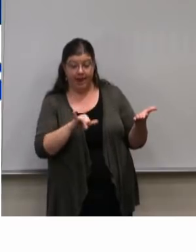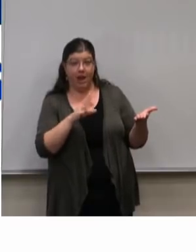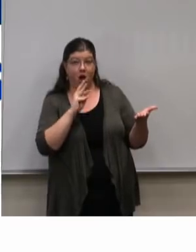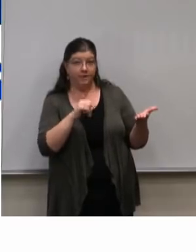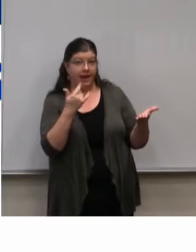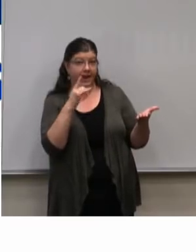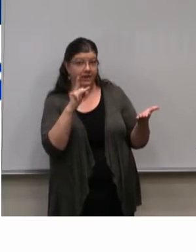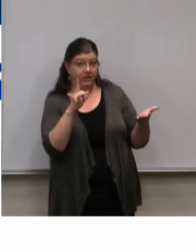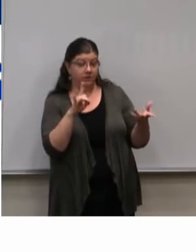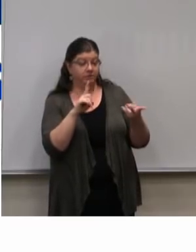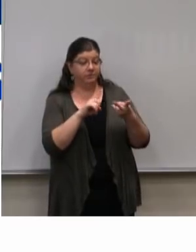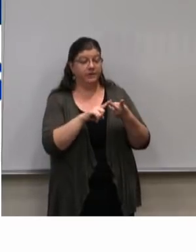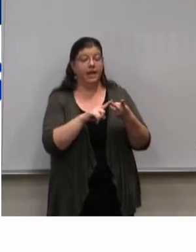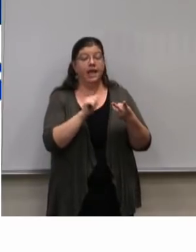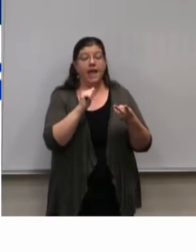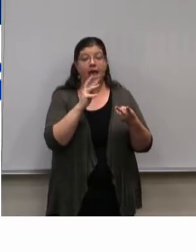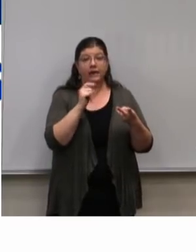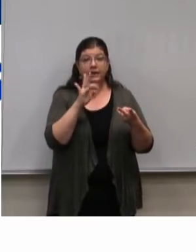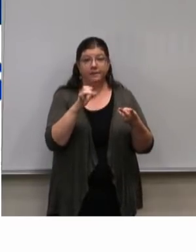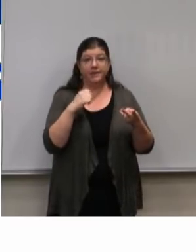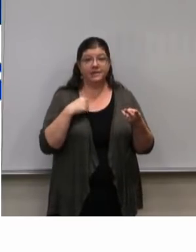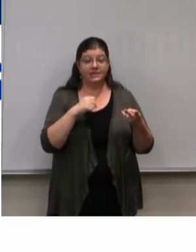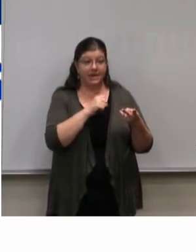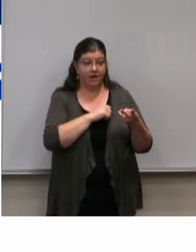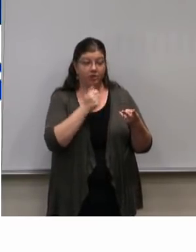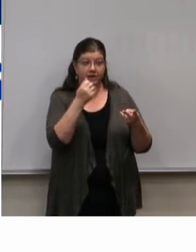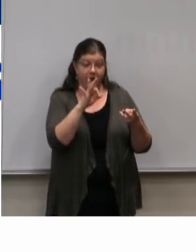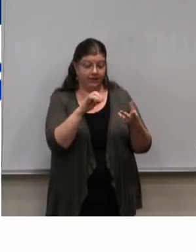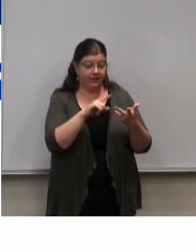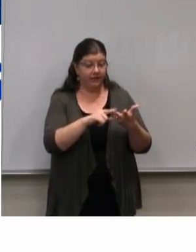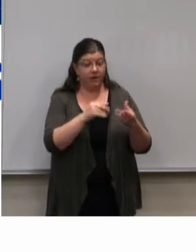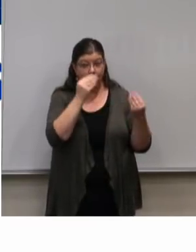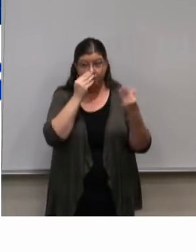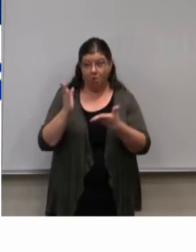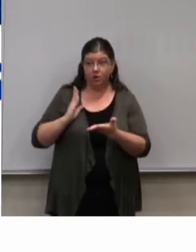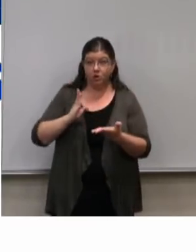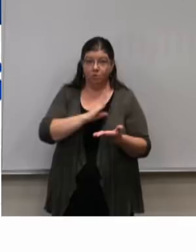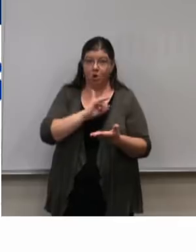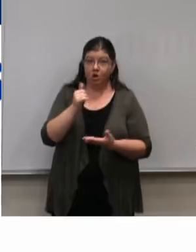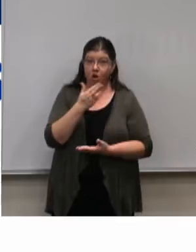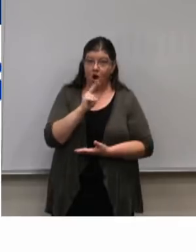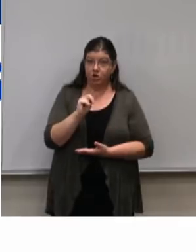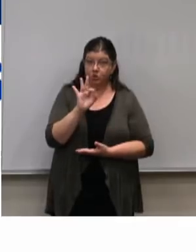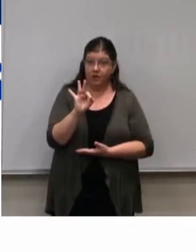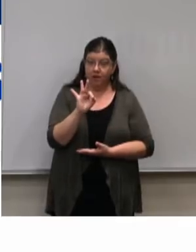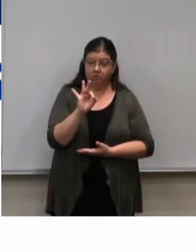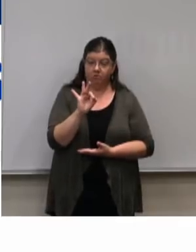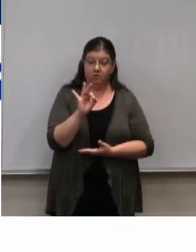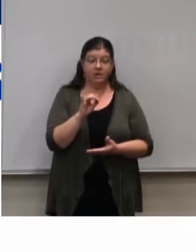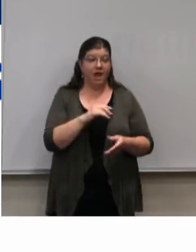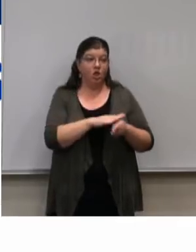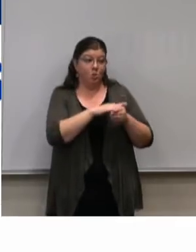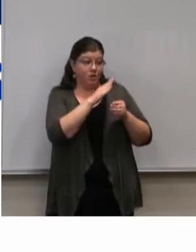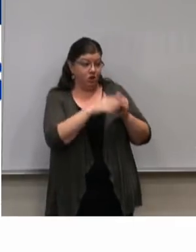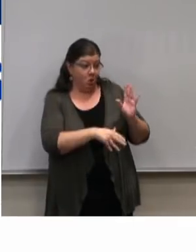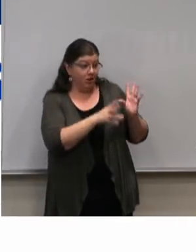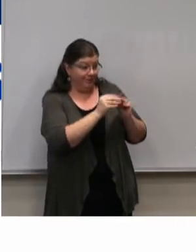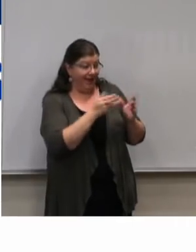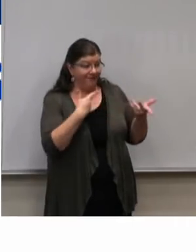and Academic Senate on the 19th and report it to the Board of Trustees on June 9th. I shared, I shared the results of the meeting yesterday with the Board of Trustees already.